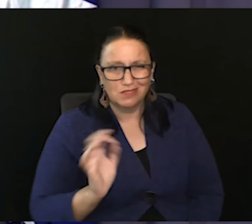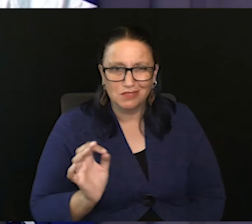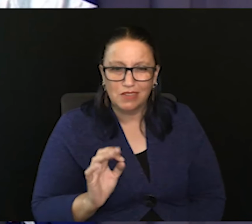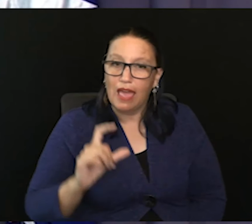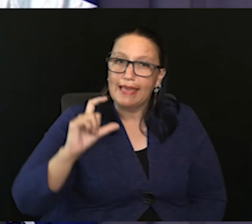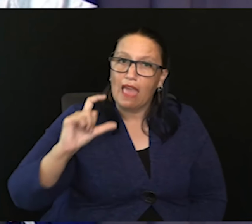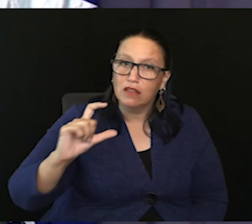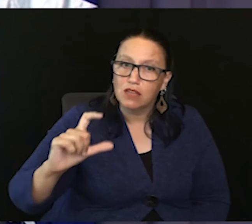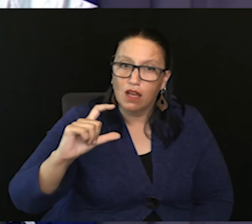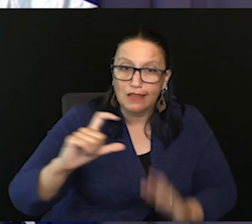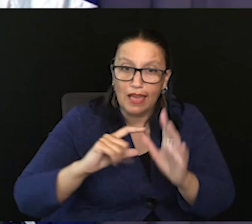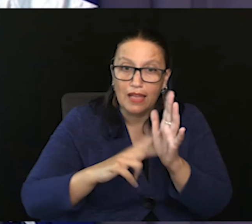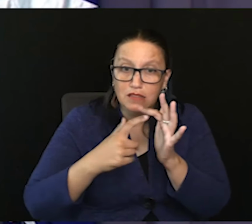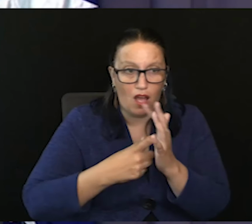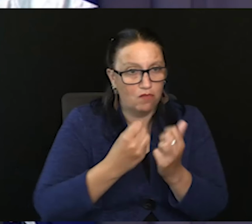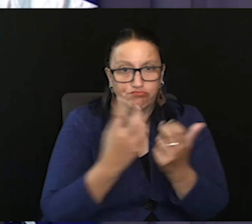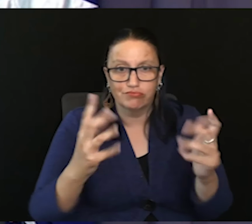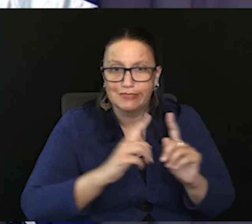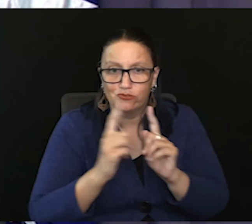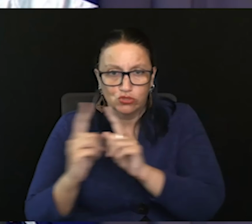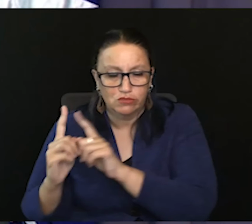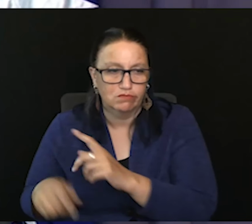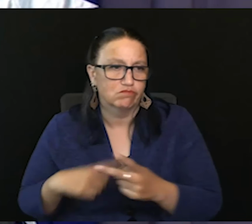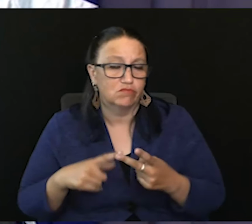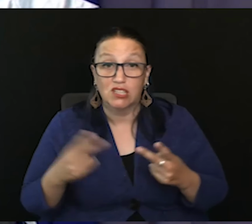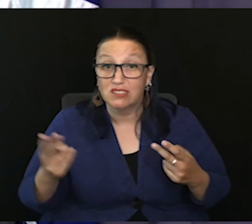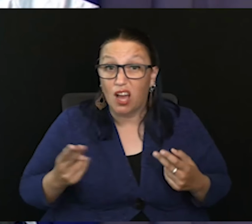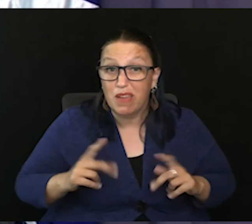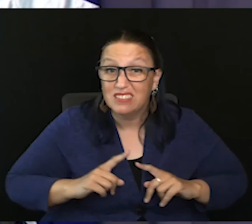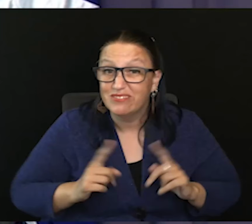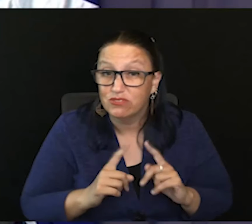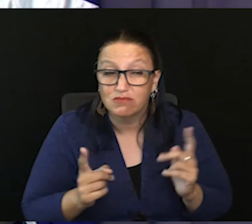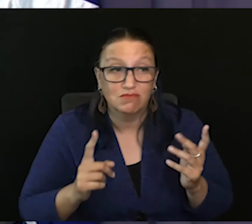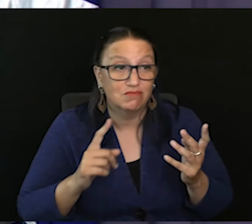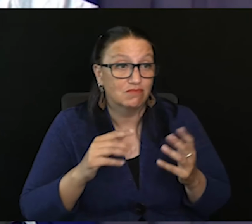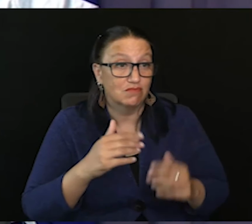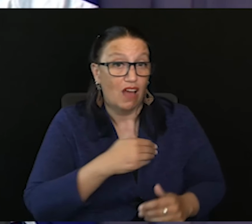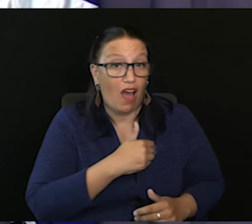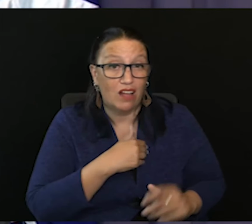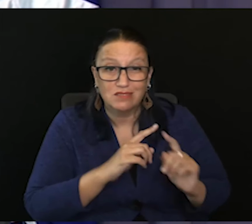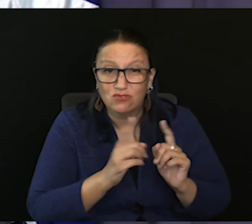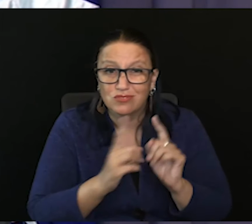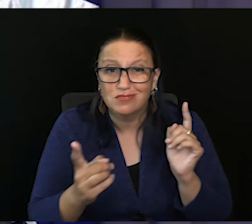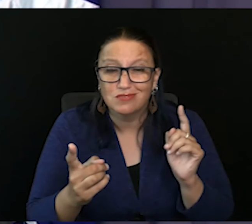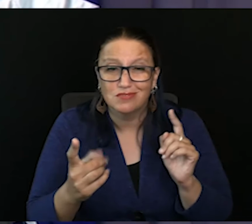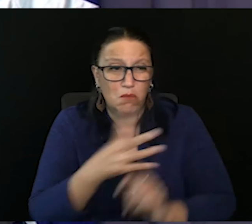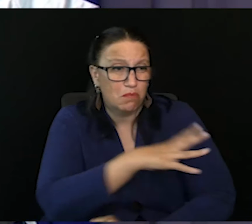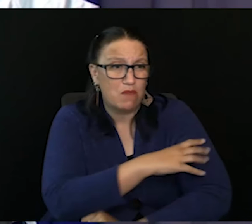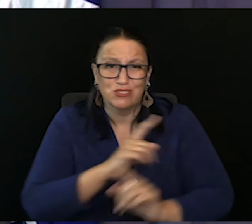things like diabetes to have a selection of medicines because there will be times when one is indicated for certain groups of patients